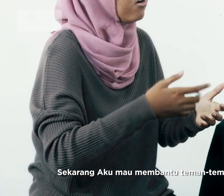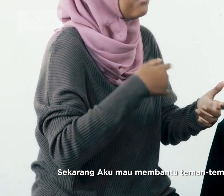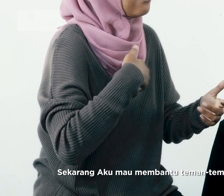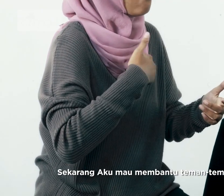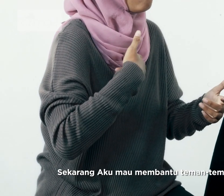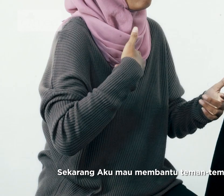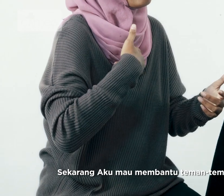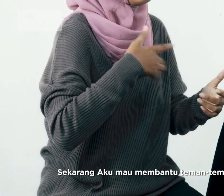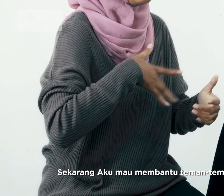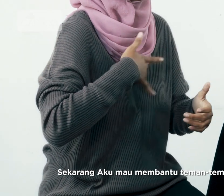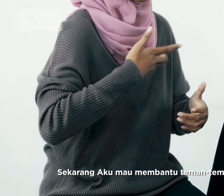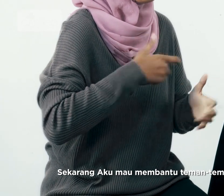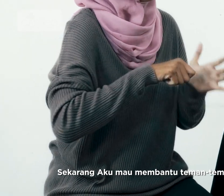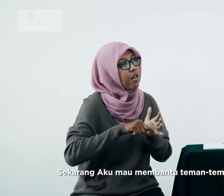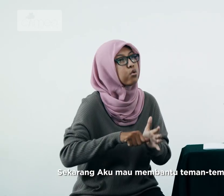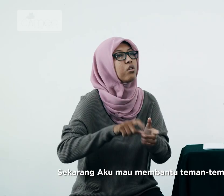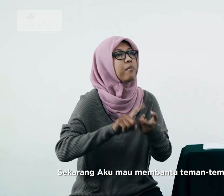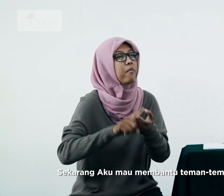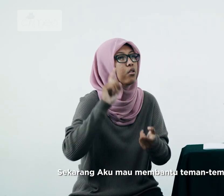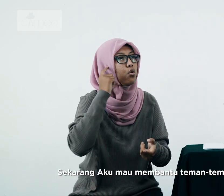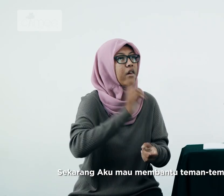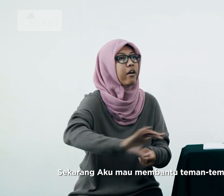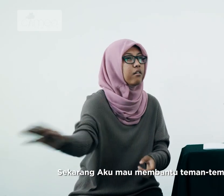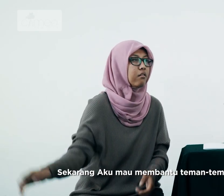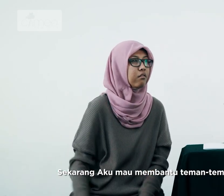Now I want to help the other deaf friends.